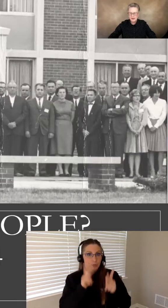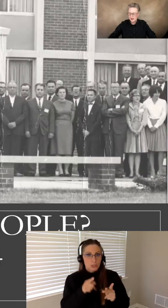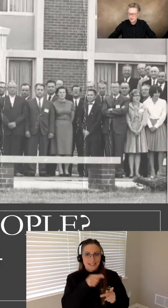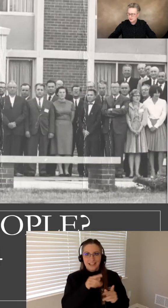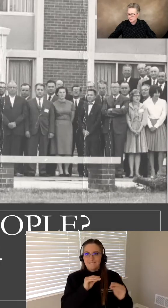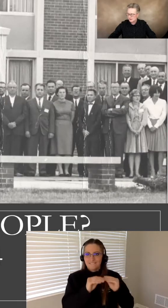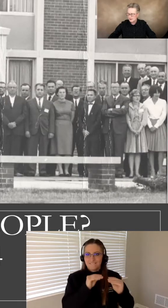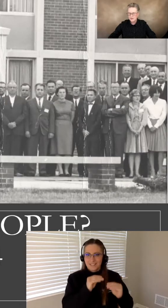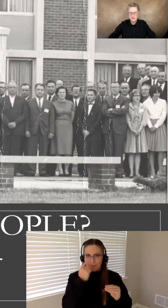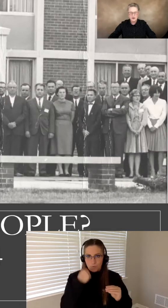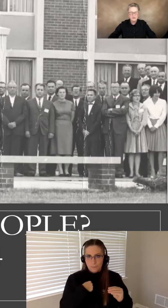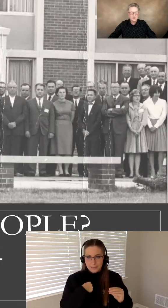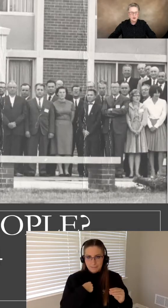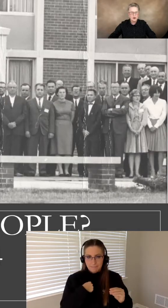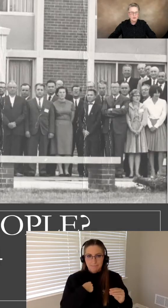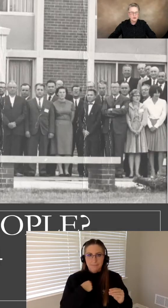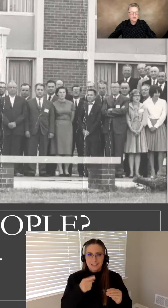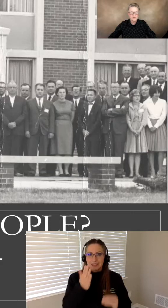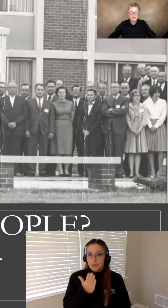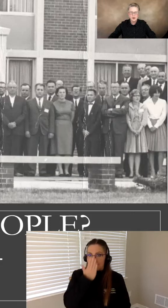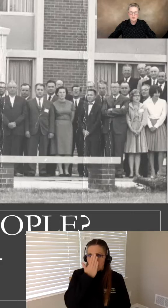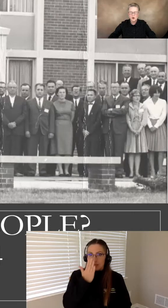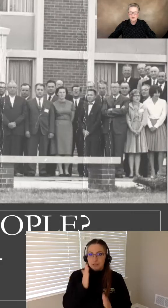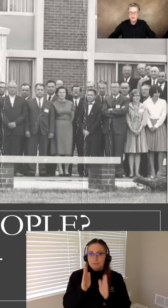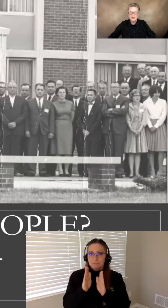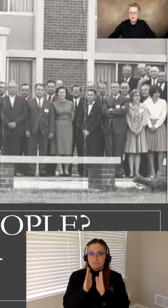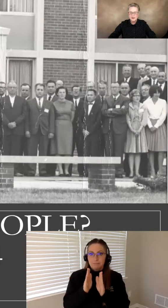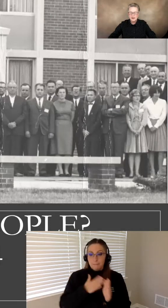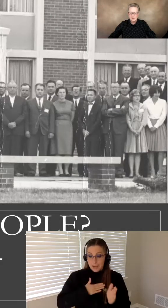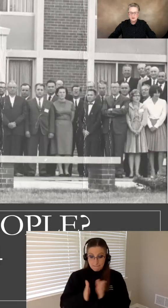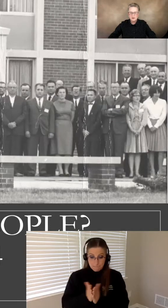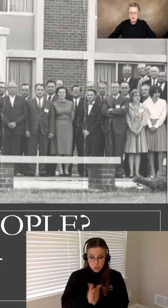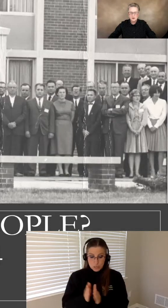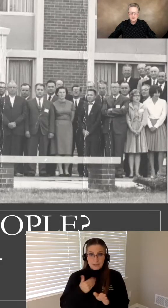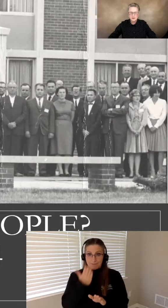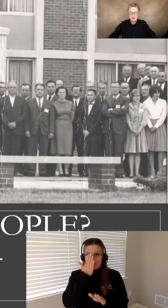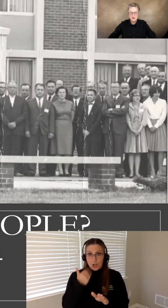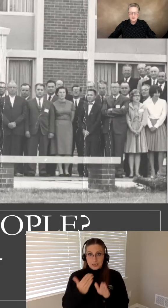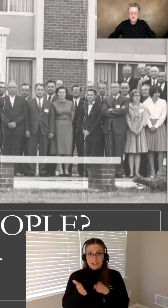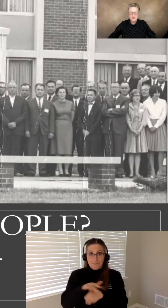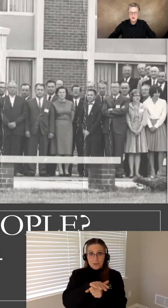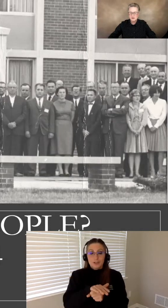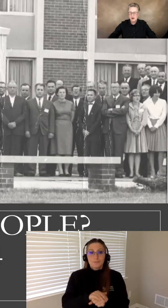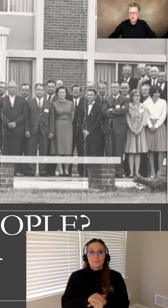and it's the very front cover of my book and also it's a picture that's used a lot now